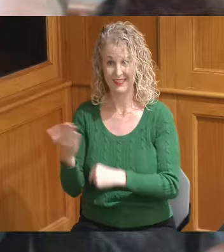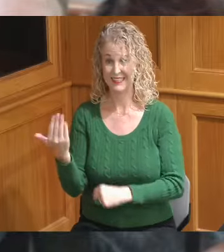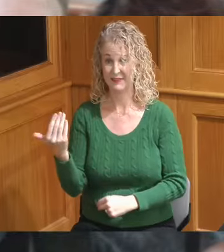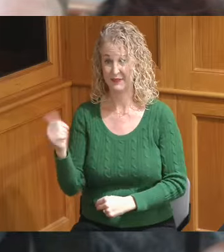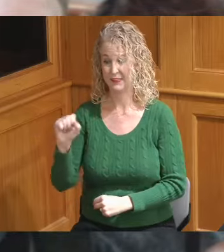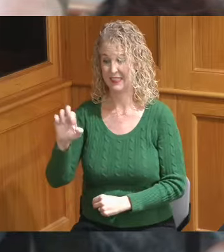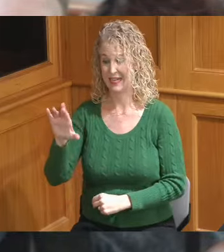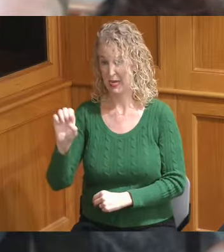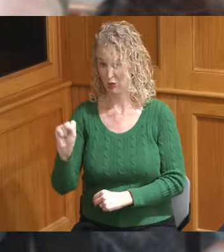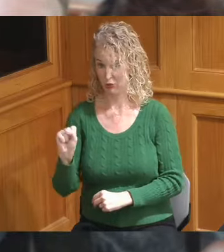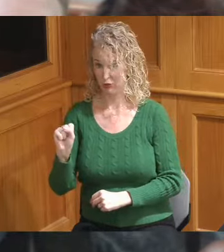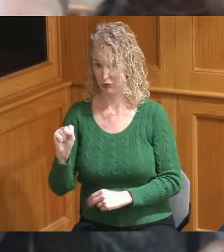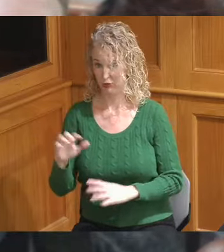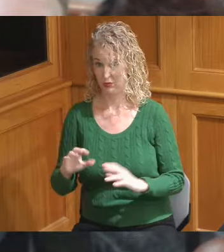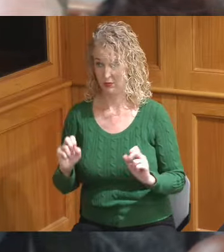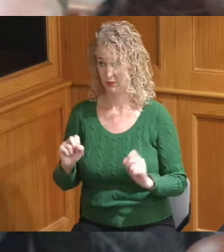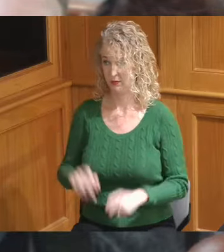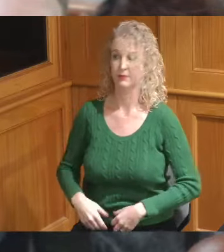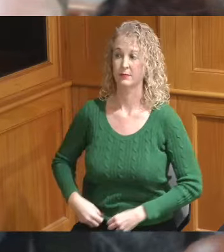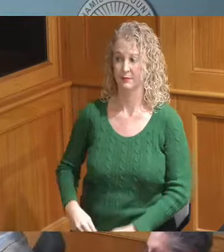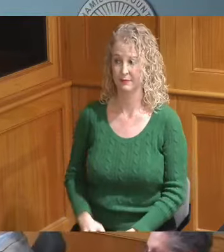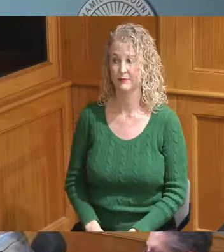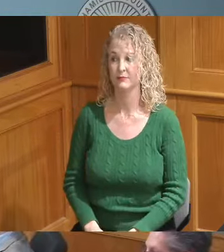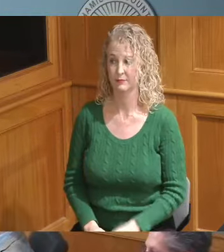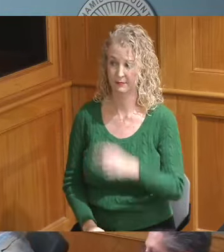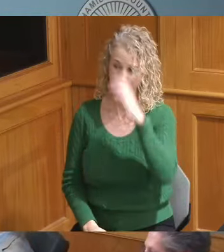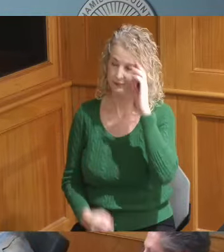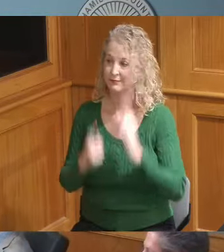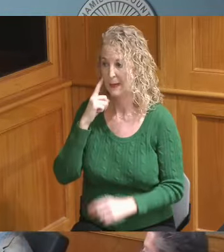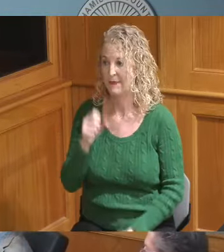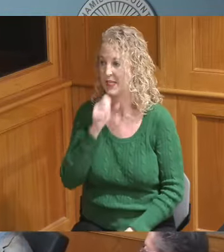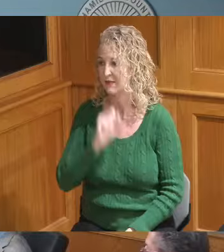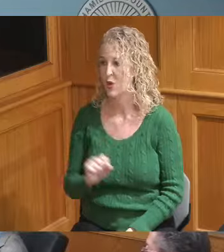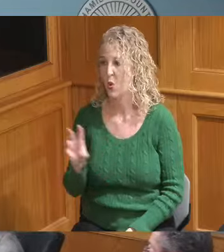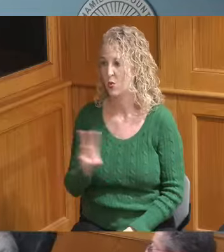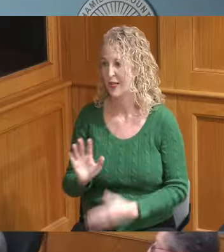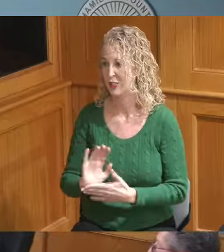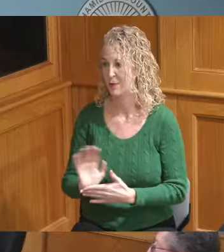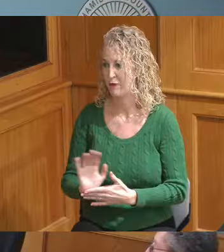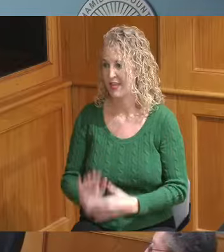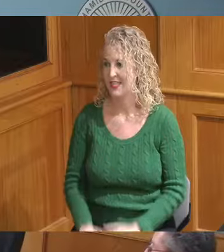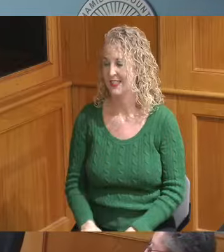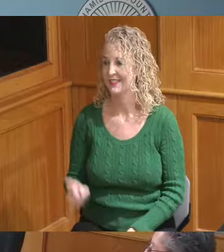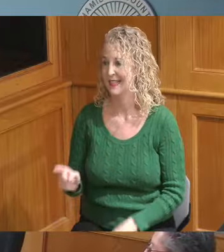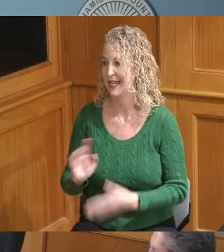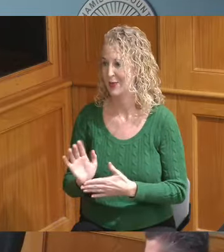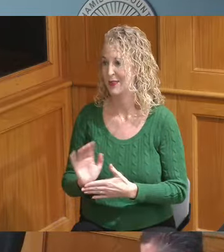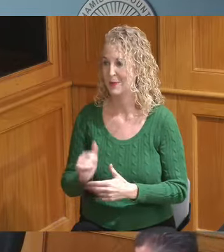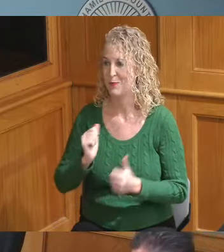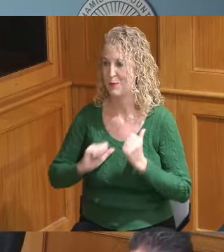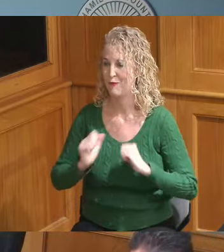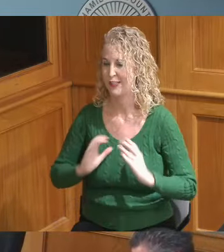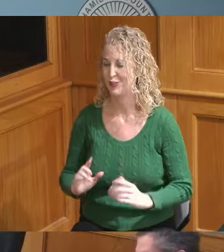happy to answer any questions. Thank you. I think we've gotten information on that one, too. So, thank you for that. All right, let's Thank you, Commissioners. And Commissioners, please interrupt